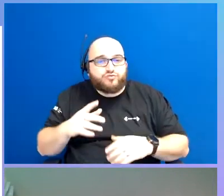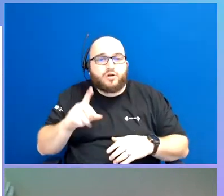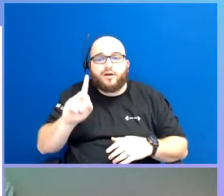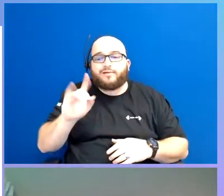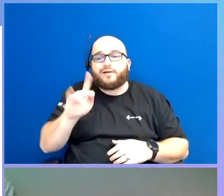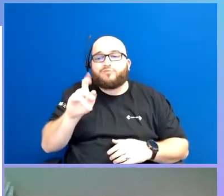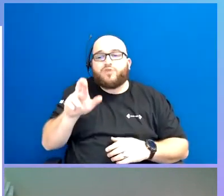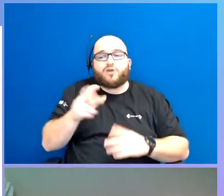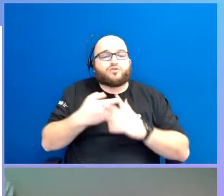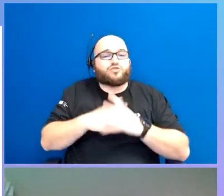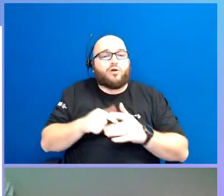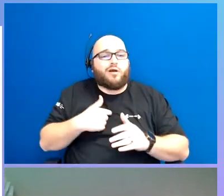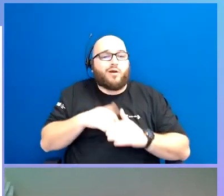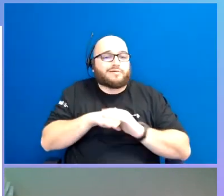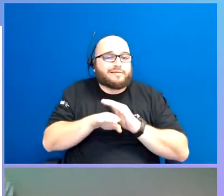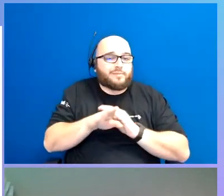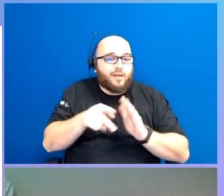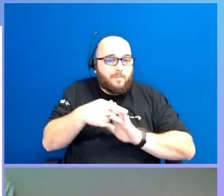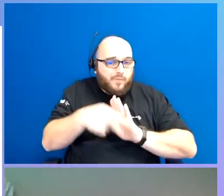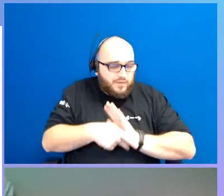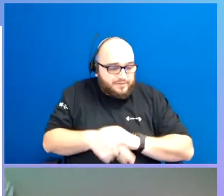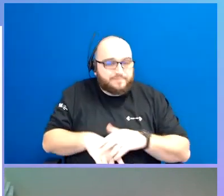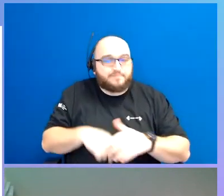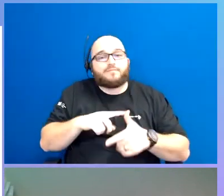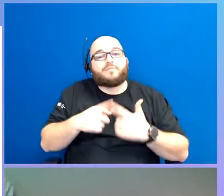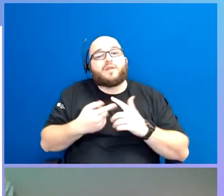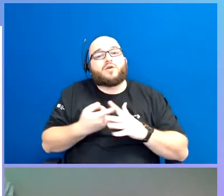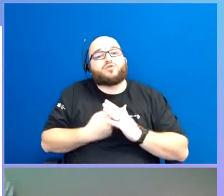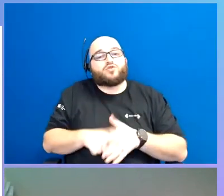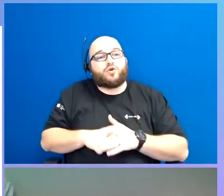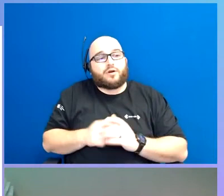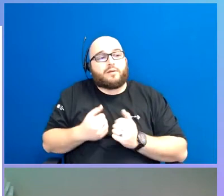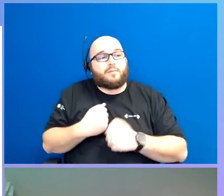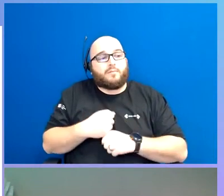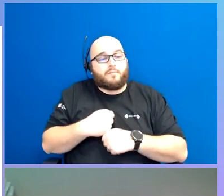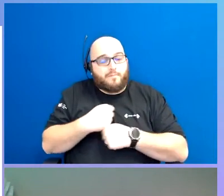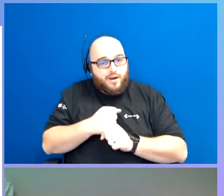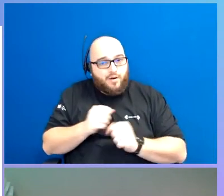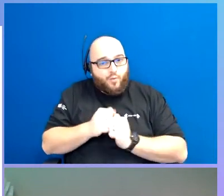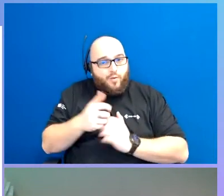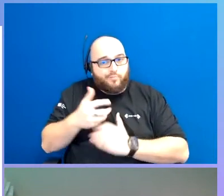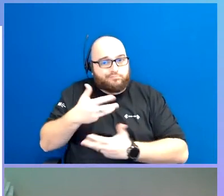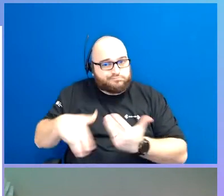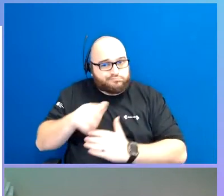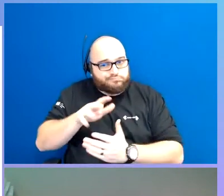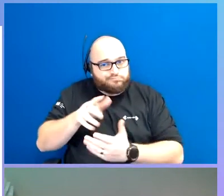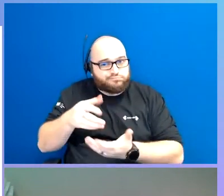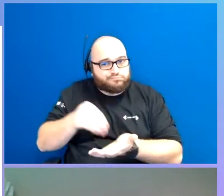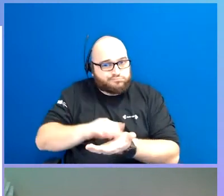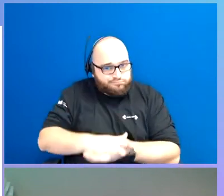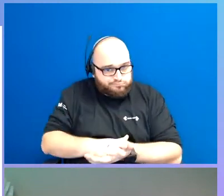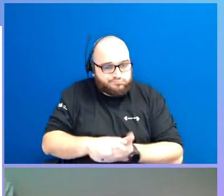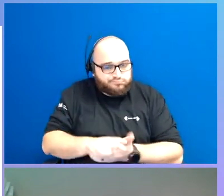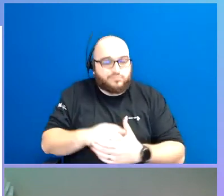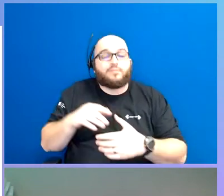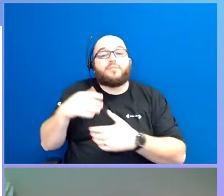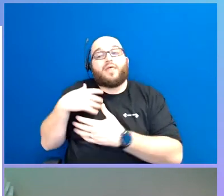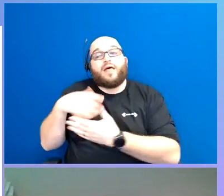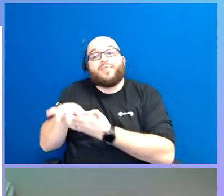then started socializing it. Um, then we then the design folks